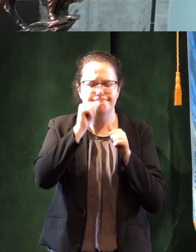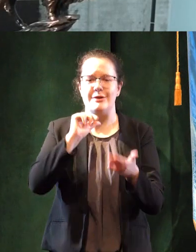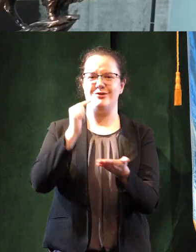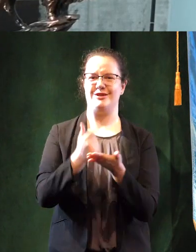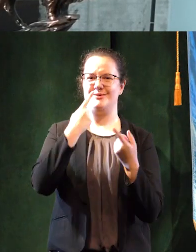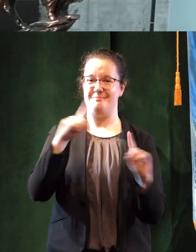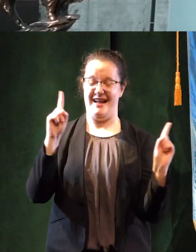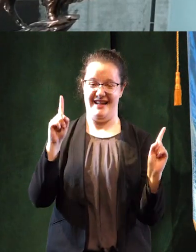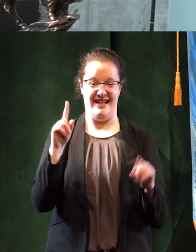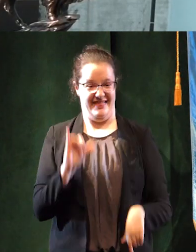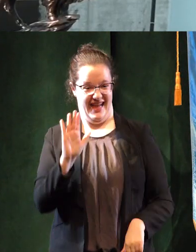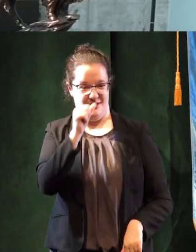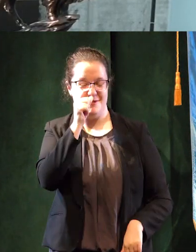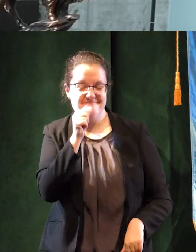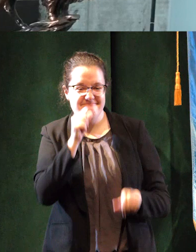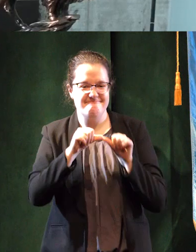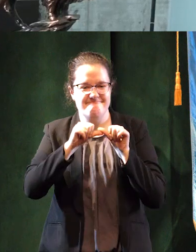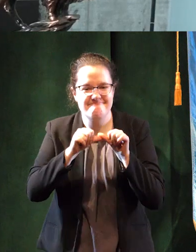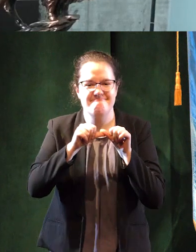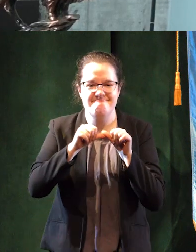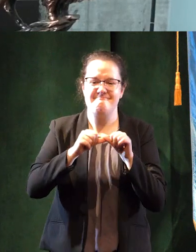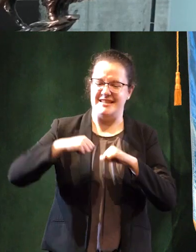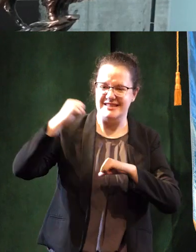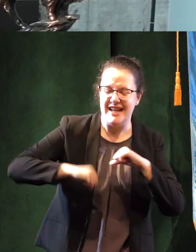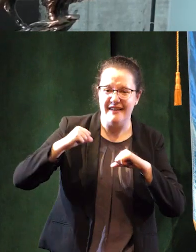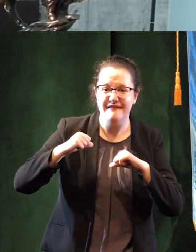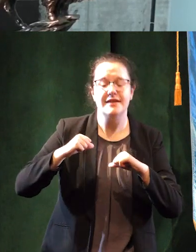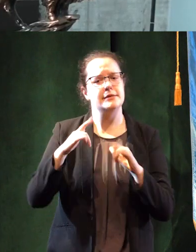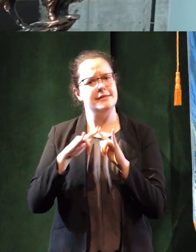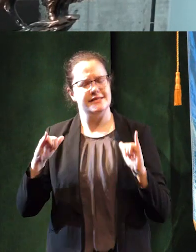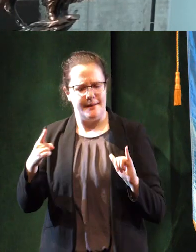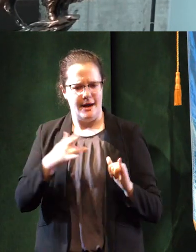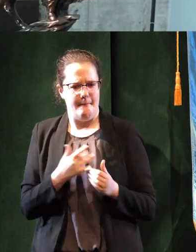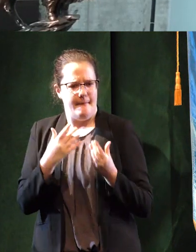endurance resiliency and a toughness coupled with the compassion and newfound